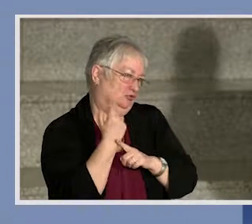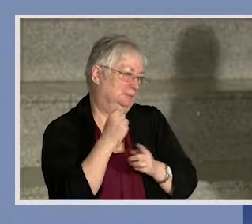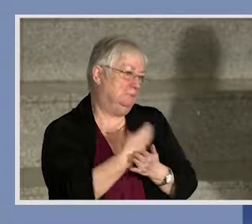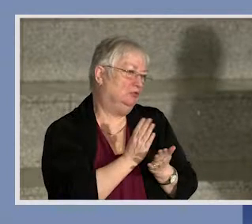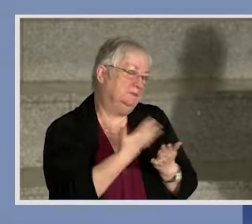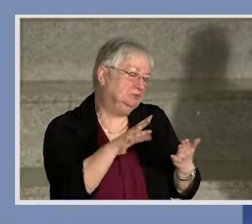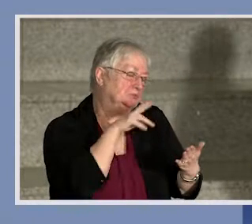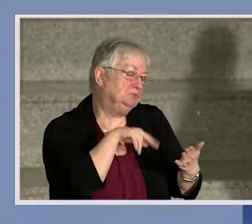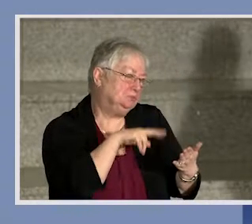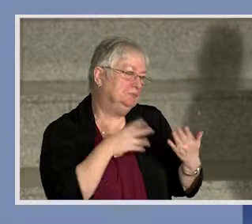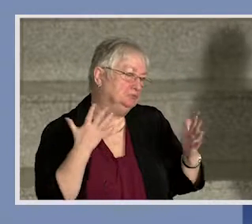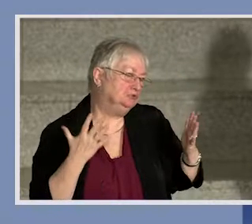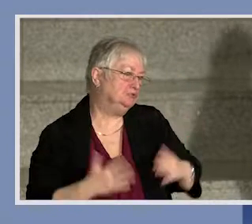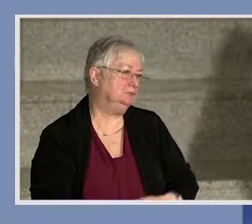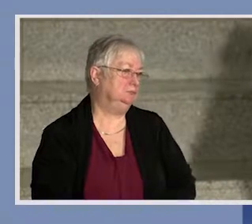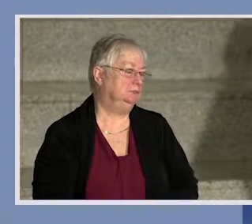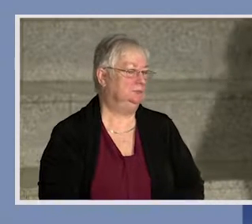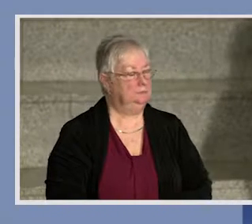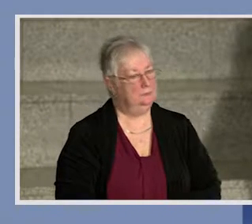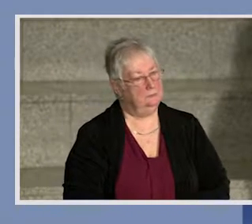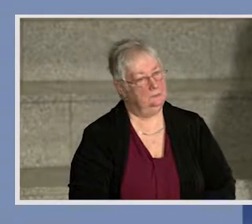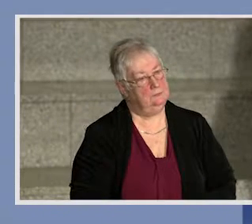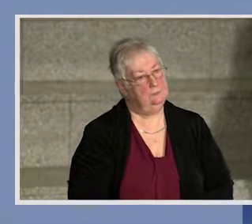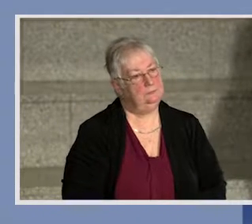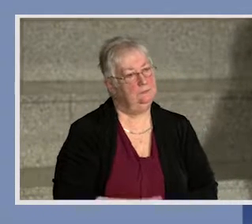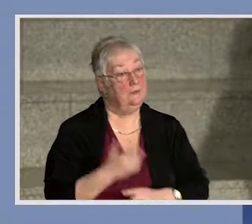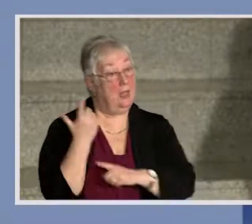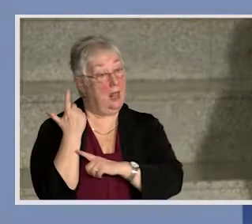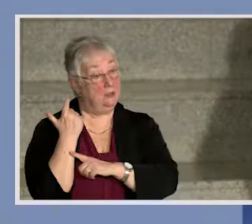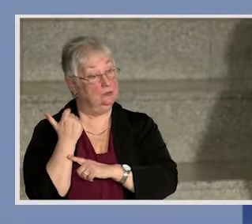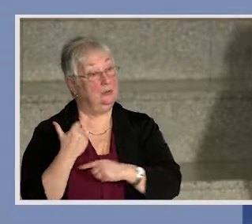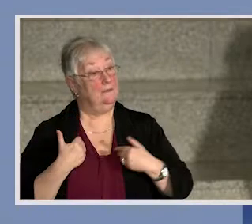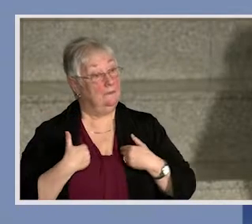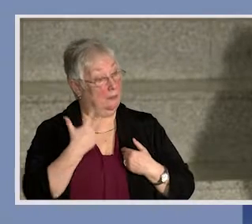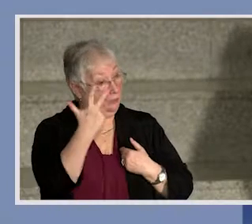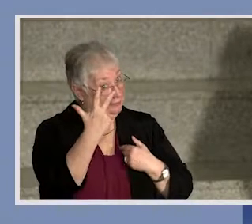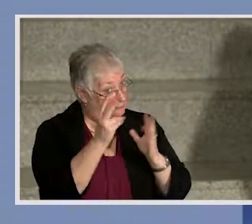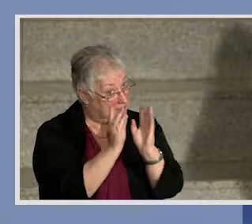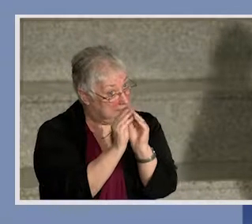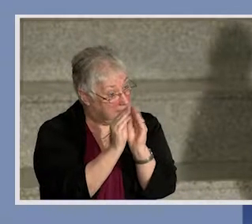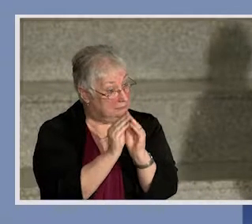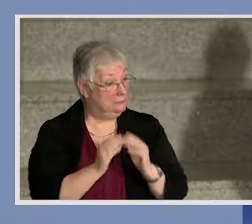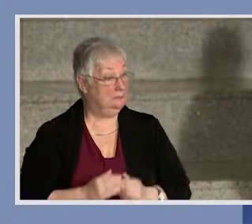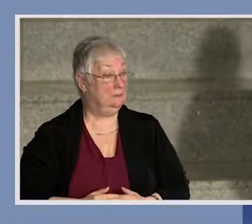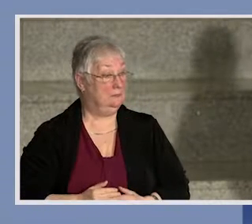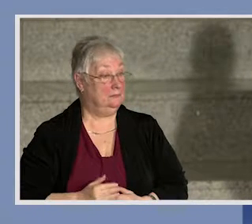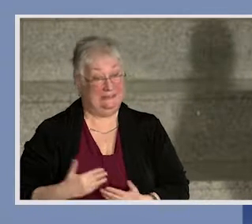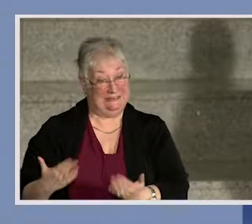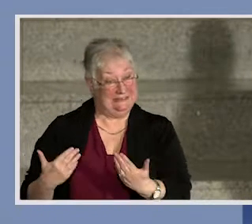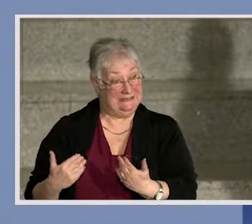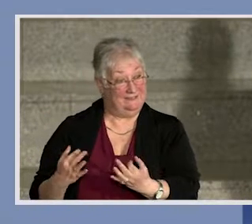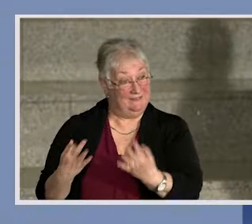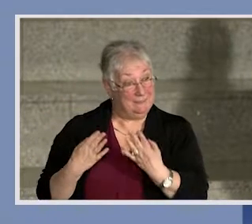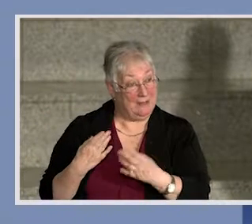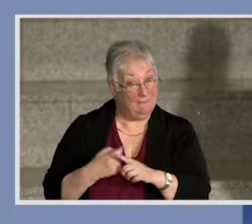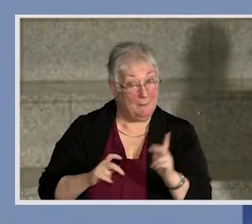THREE MEETINGS LAST YEAR IN WHICH THE MAYOR GOT SIMILAR FEEDBACK ON WHAT THE TOP PRIORITIES WERE FOR THE CITY.